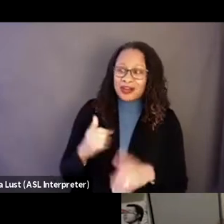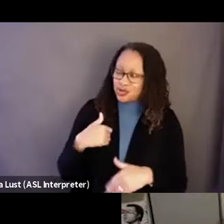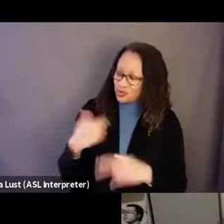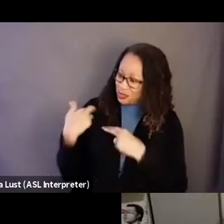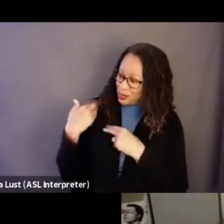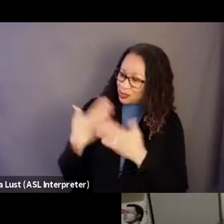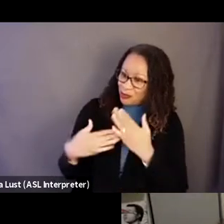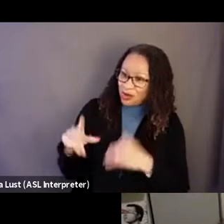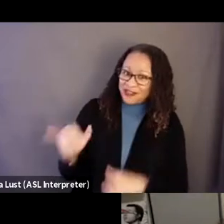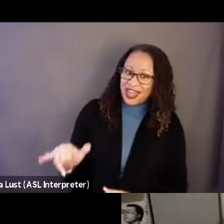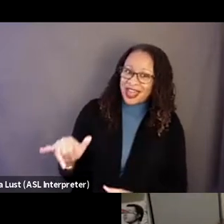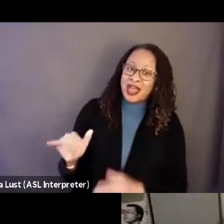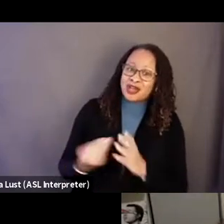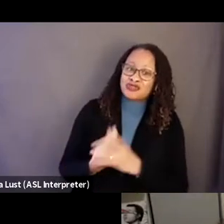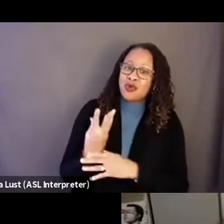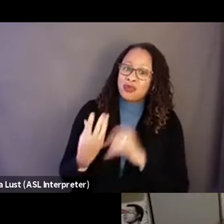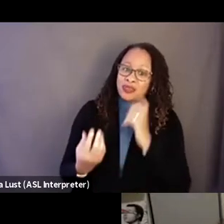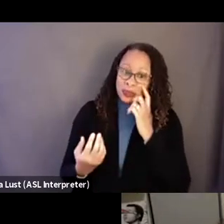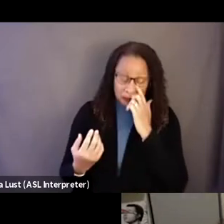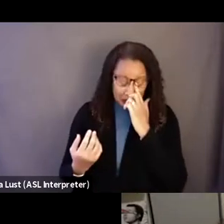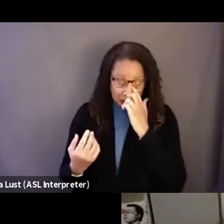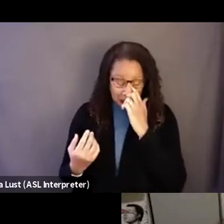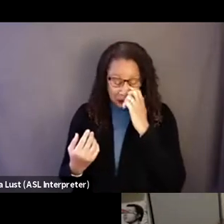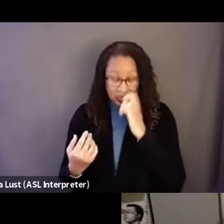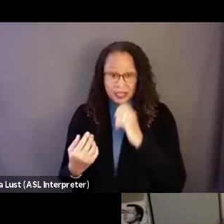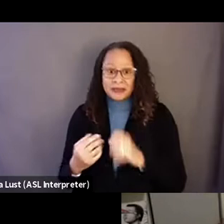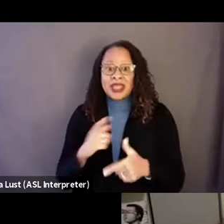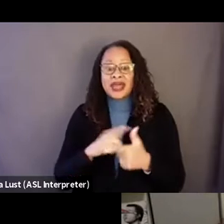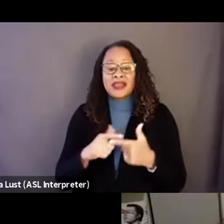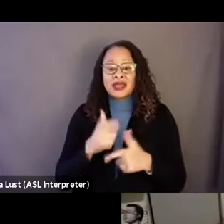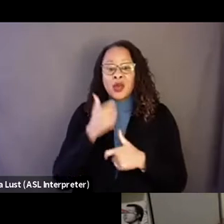And then, watching those kids come back with their kids.